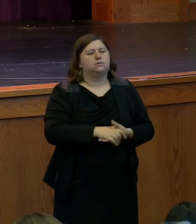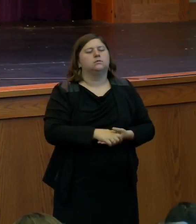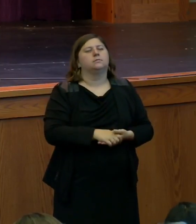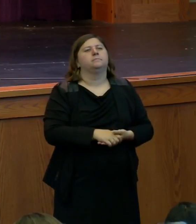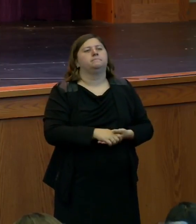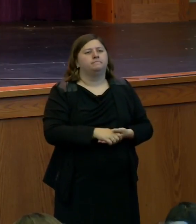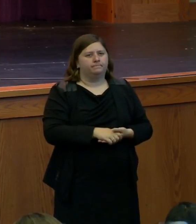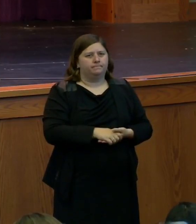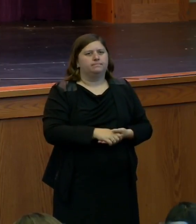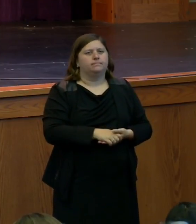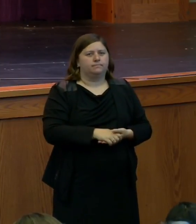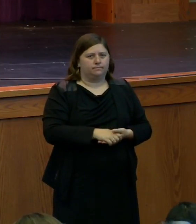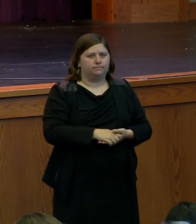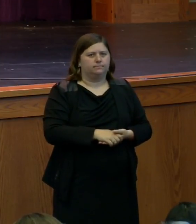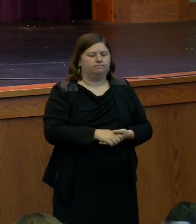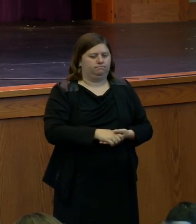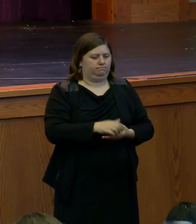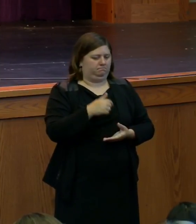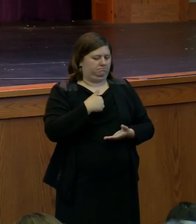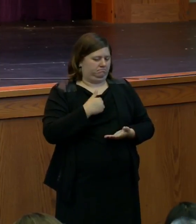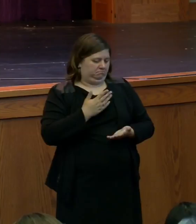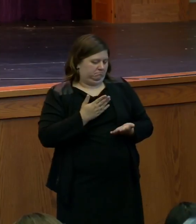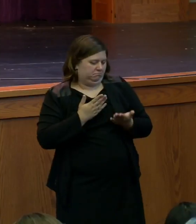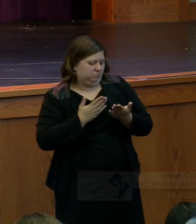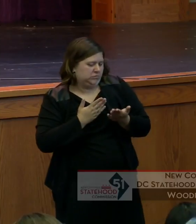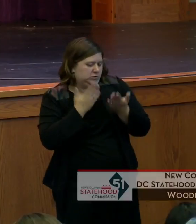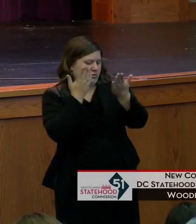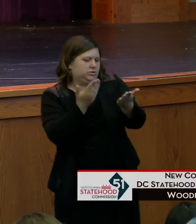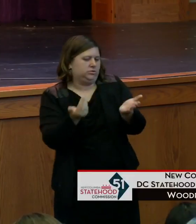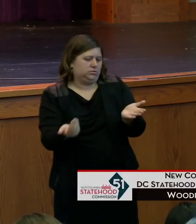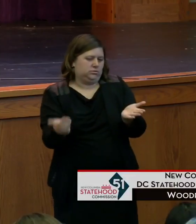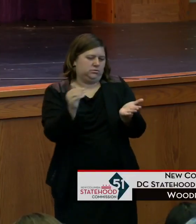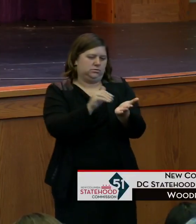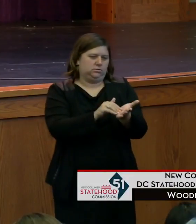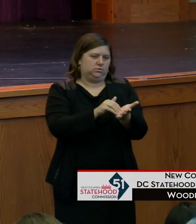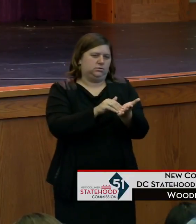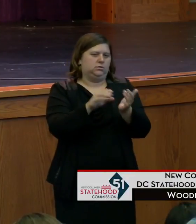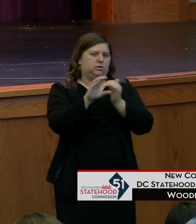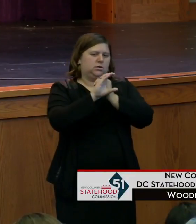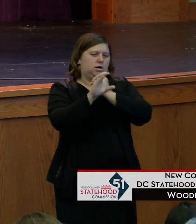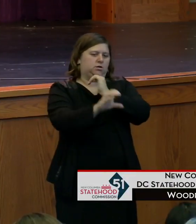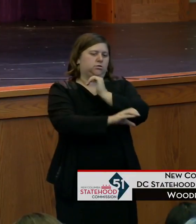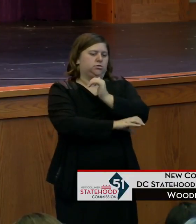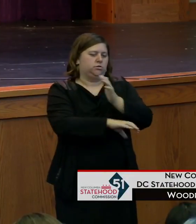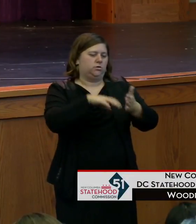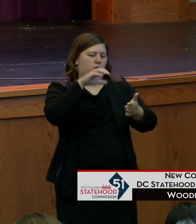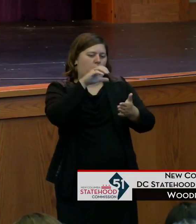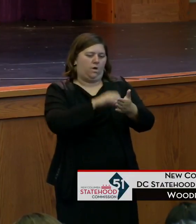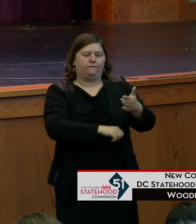I AM GOING TO SUGGEST AGAIN THAT YOU TAKE THE CONSTITUTION OFF OF THE REFERENDUM.